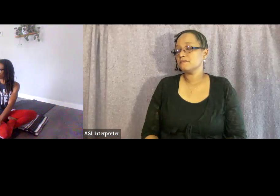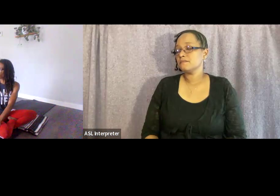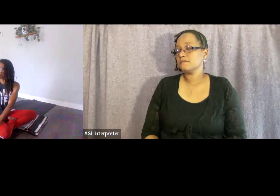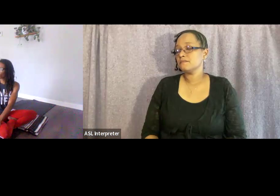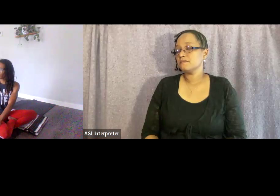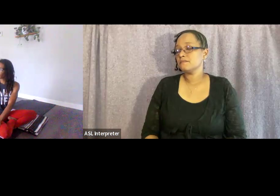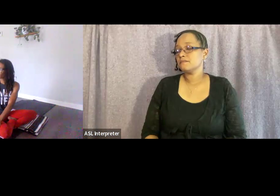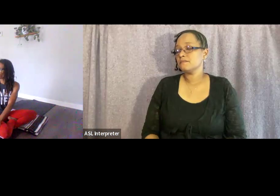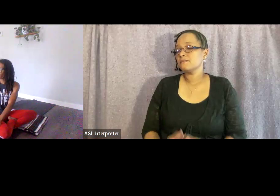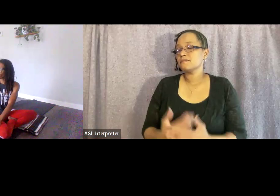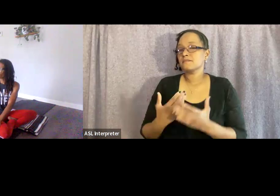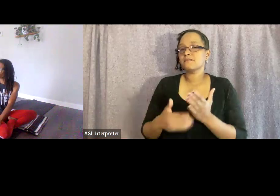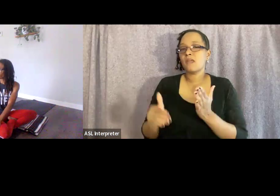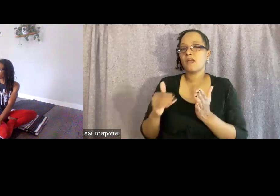Take one more breath wherever you are.